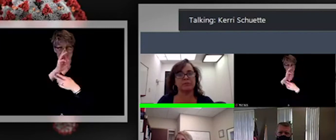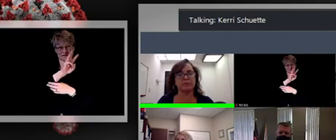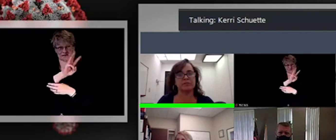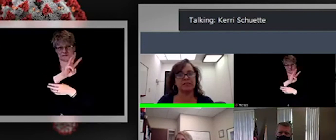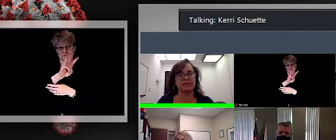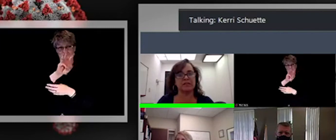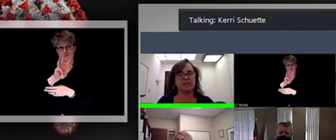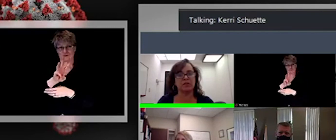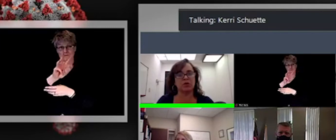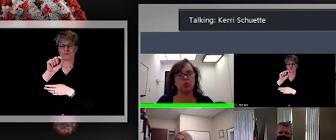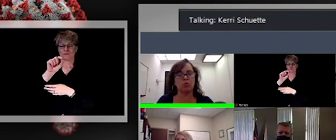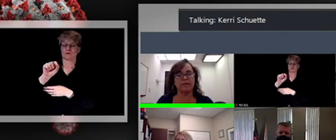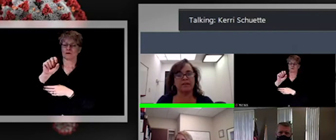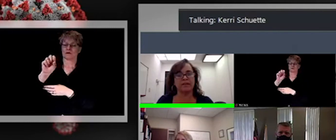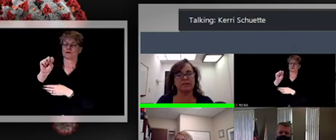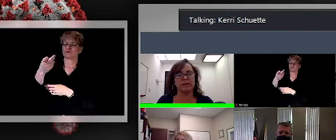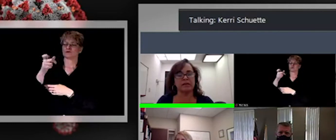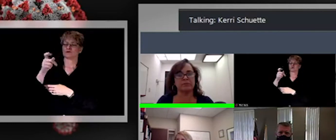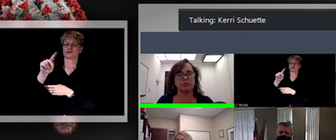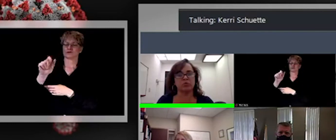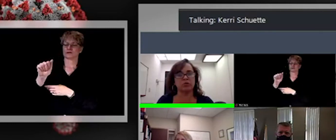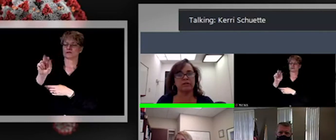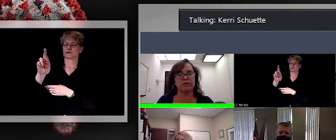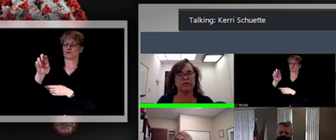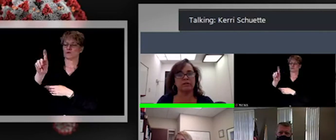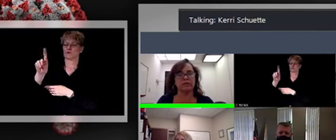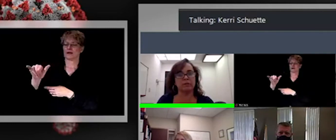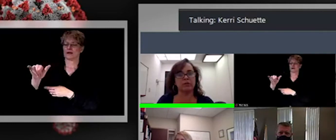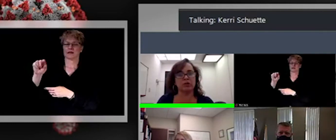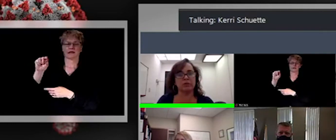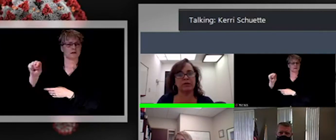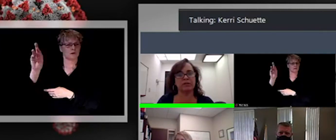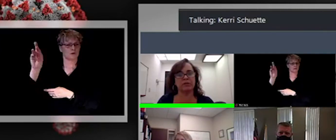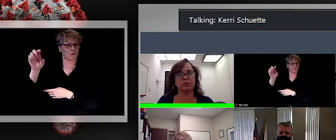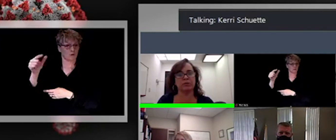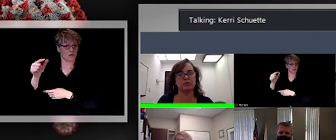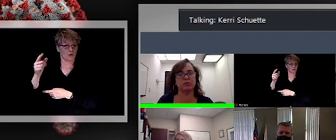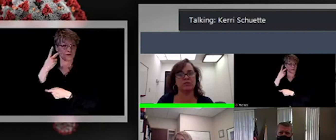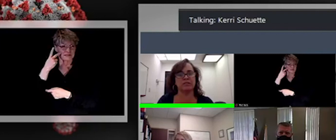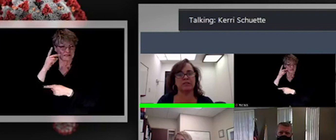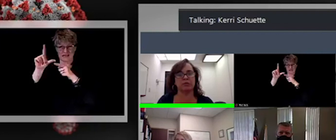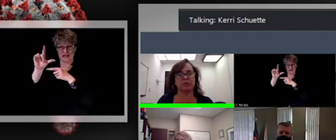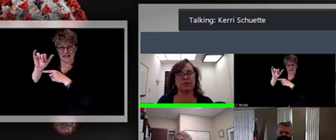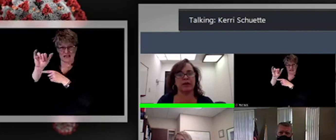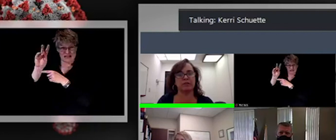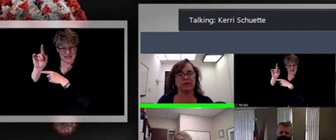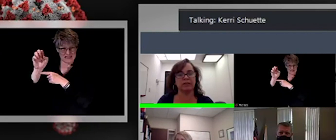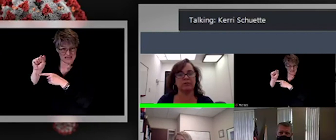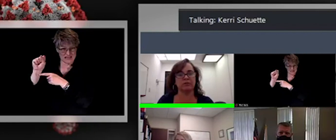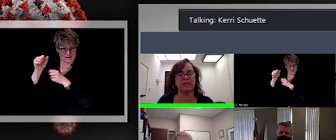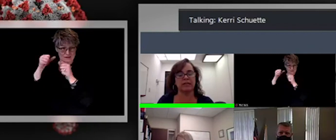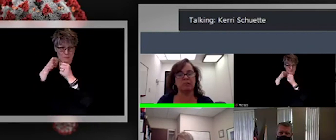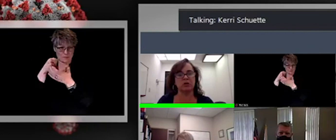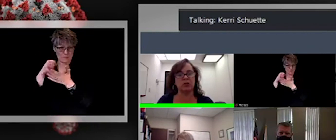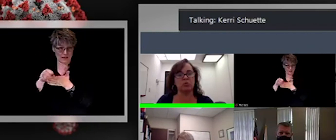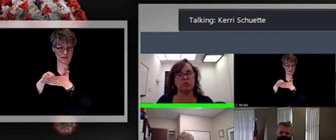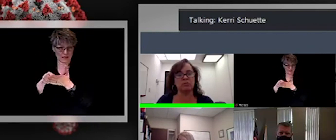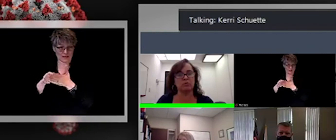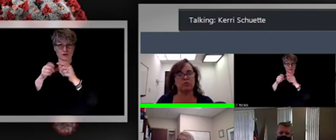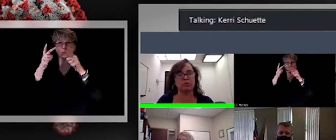people see what things would not be open if we were to move into that that red level and